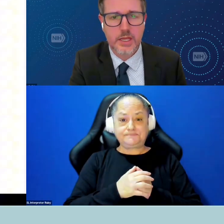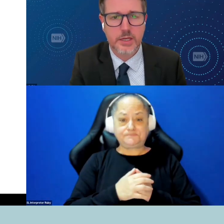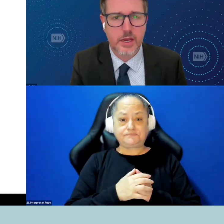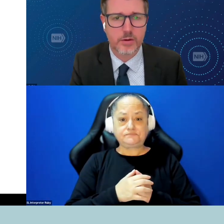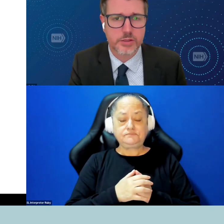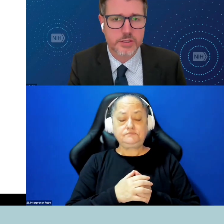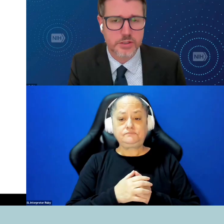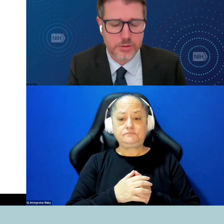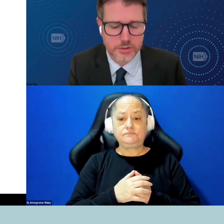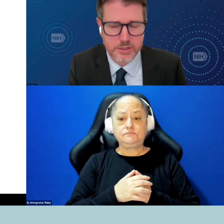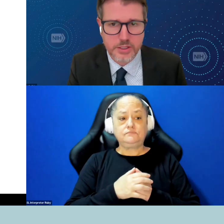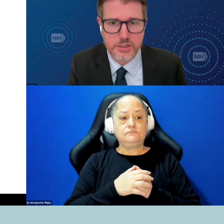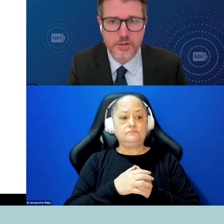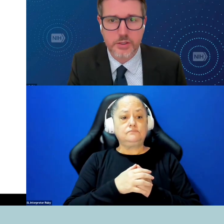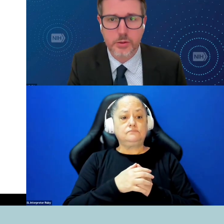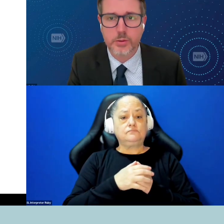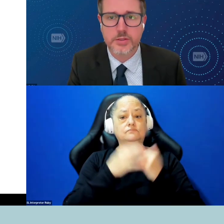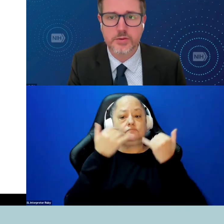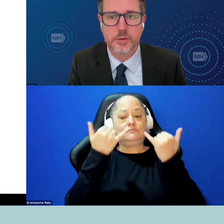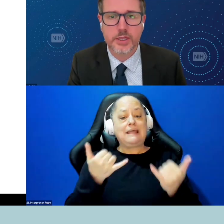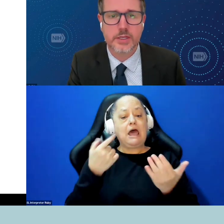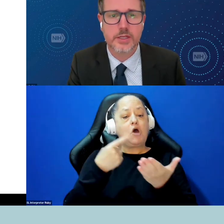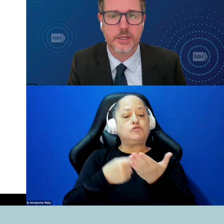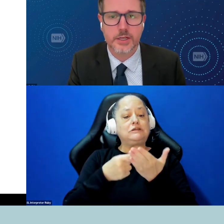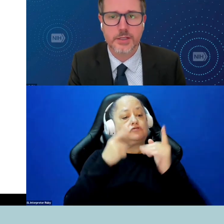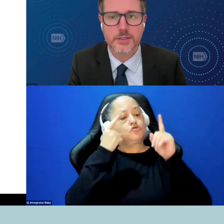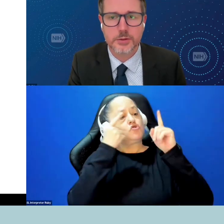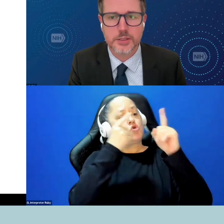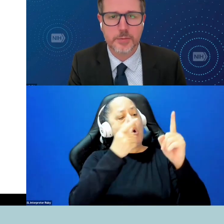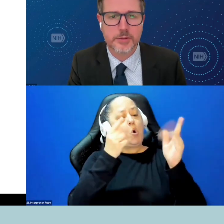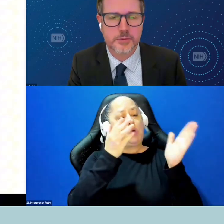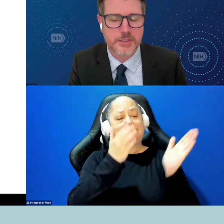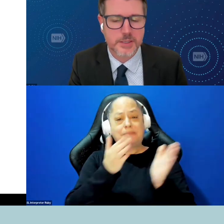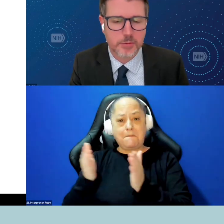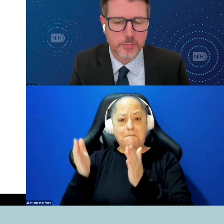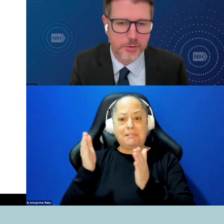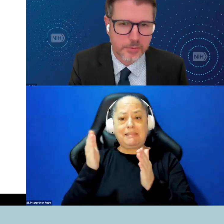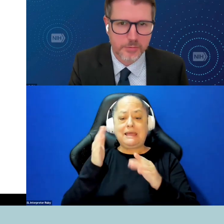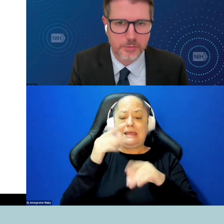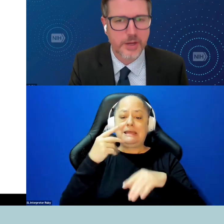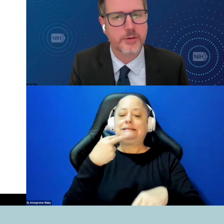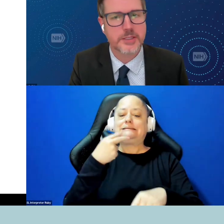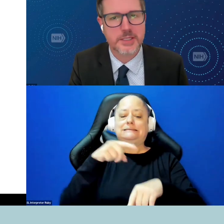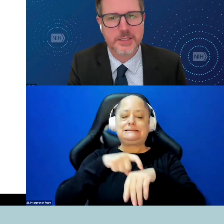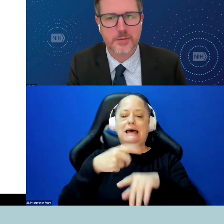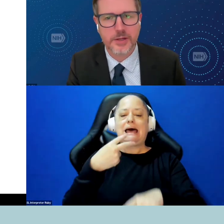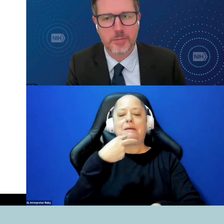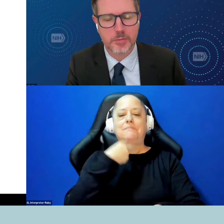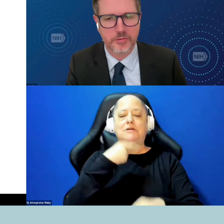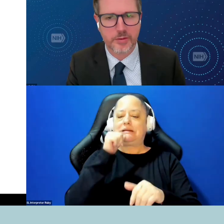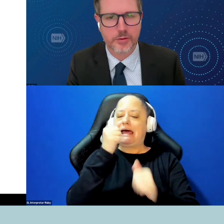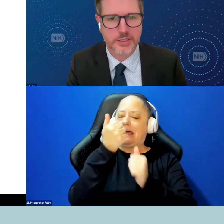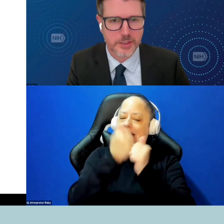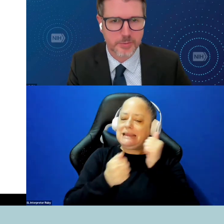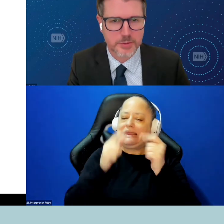Now I'll transition to a discussion of the goals of the plan. Due to time constraints, I won't be going through every detail, but I have to provide more detail